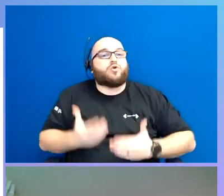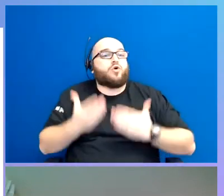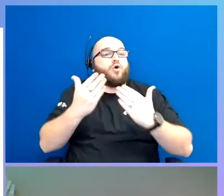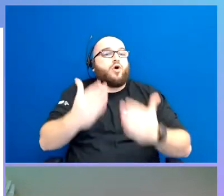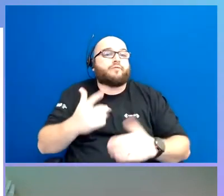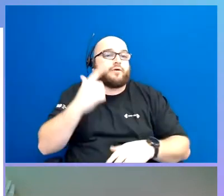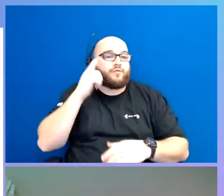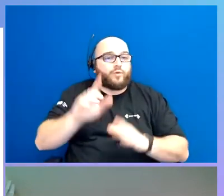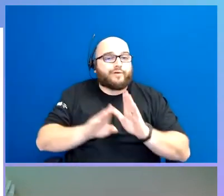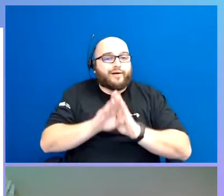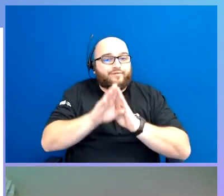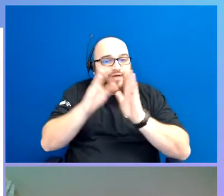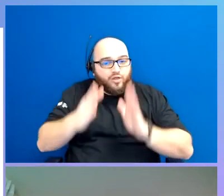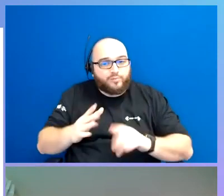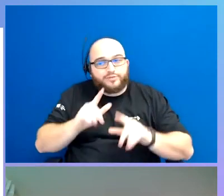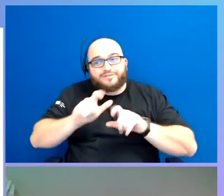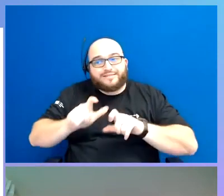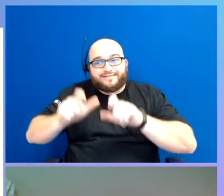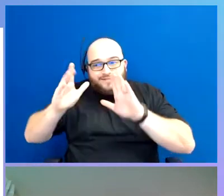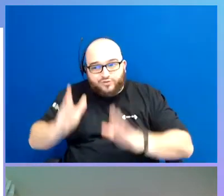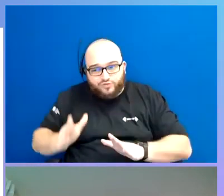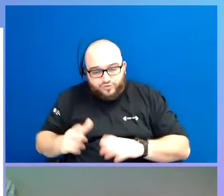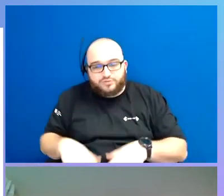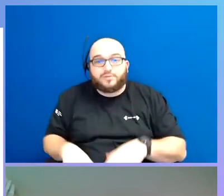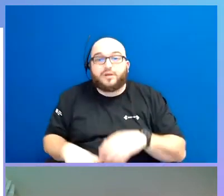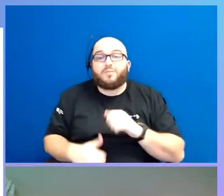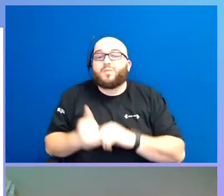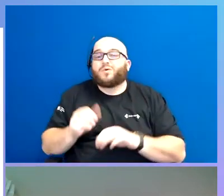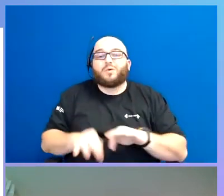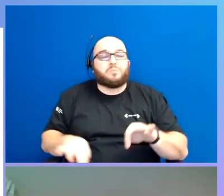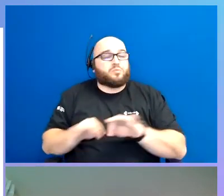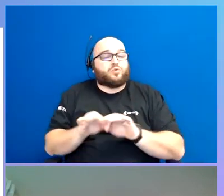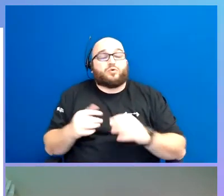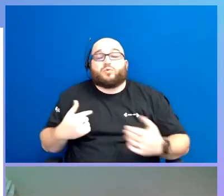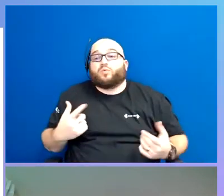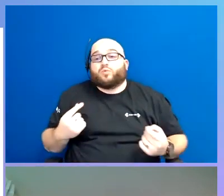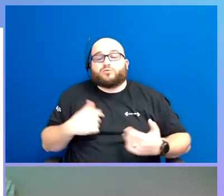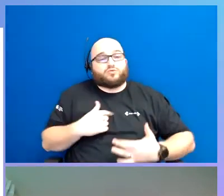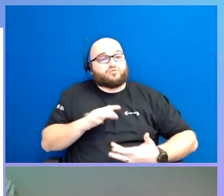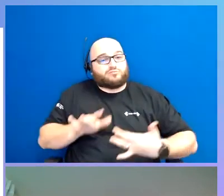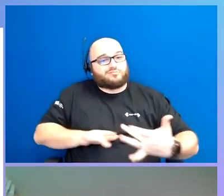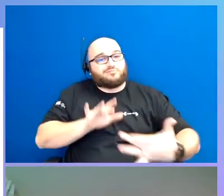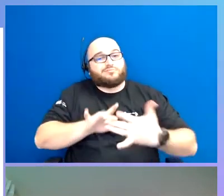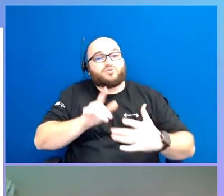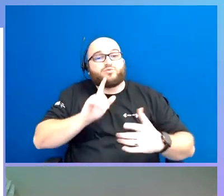developers and testers. But more importantly, reaching out to the